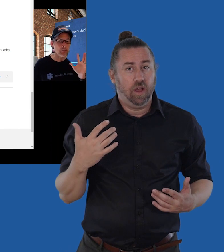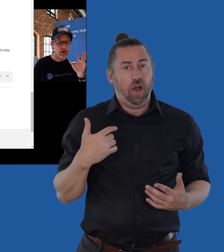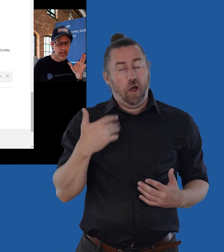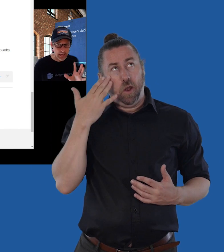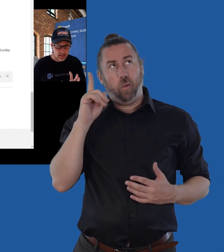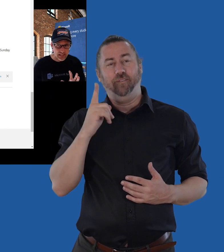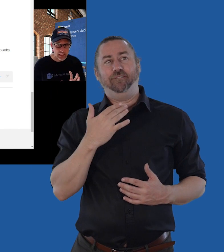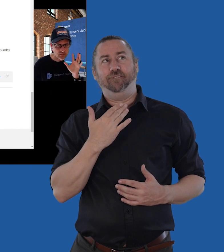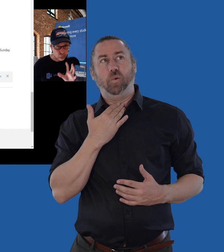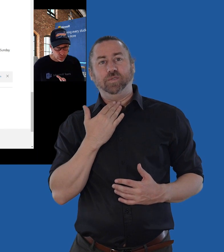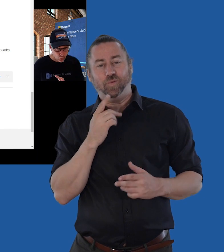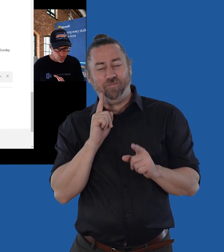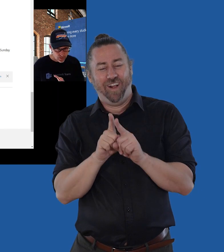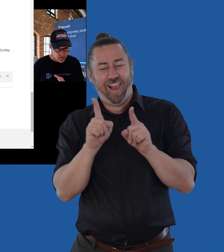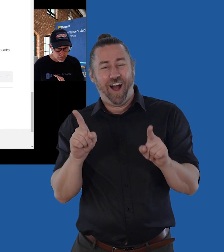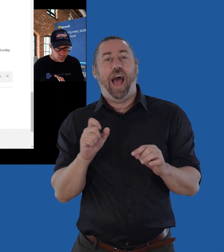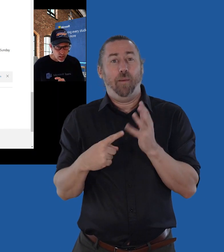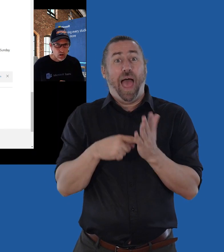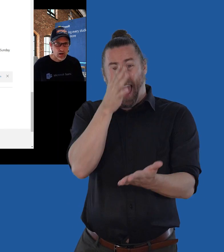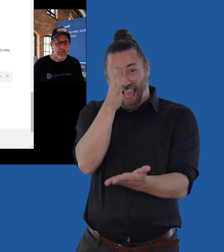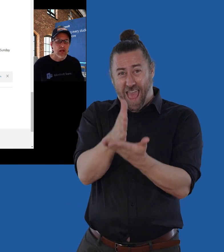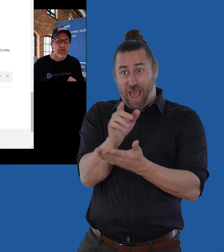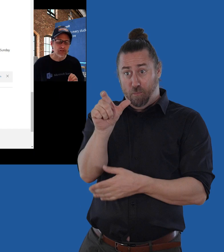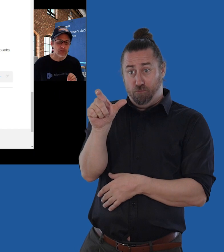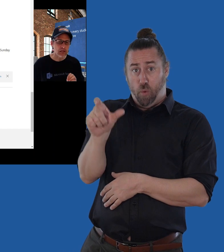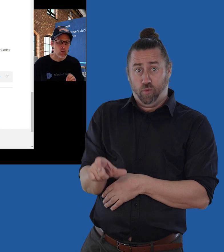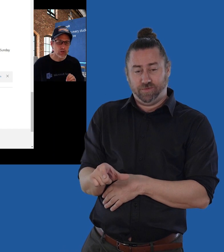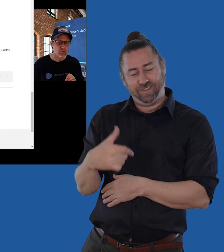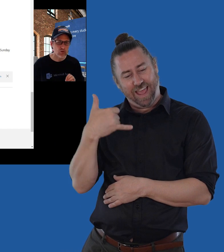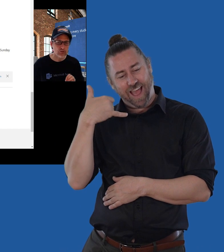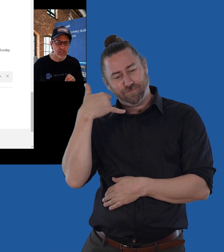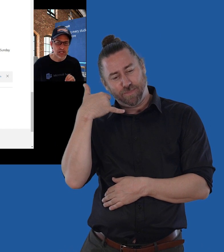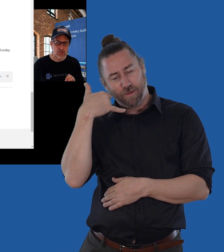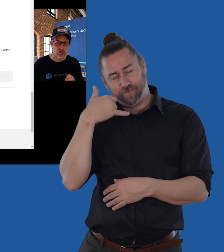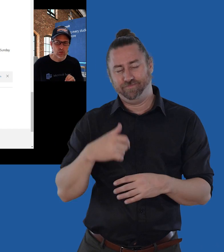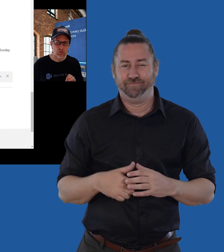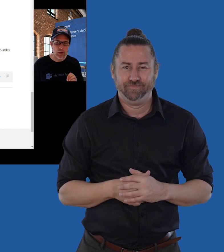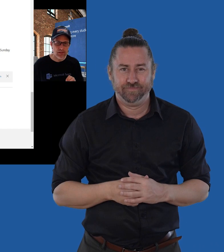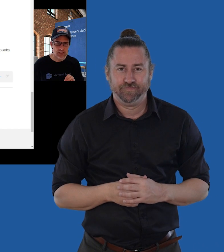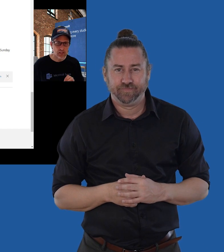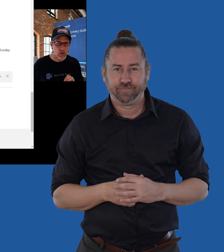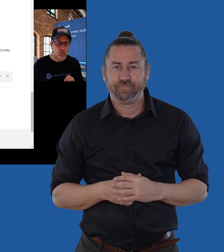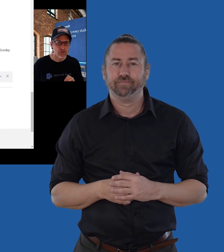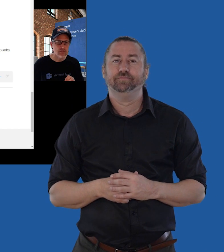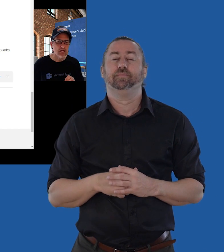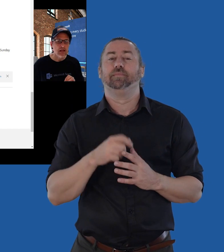but I can tell you it's a real person. Alright. The other thing I wanna draw your attention to is when that's closed,